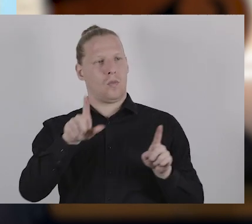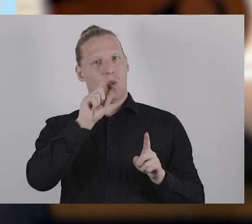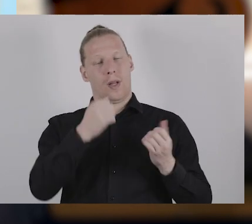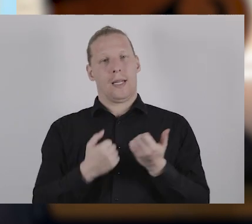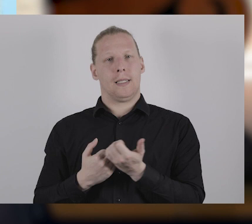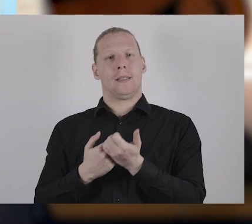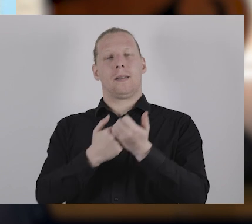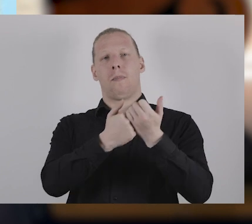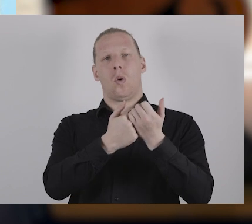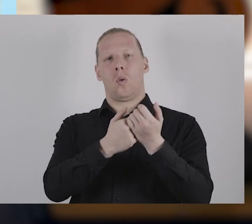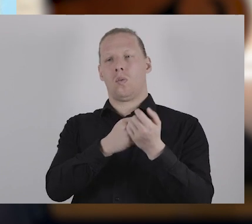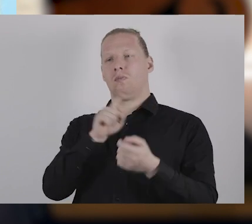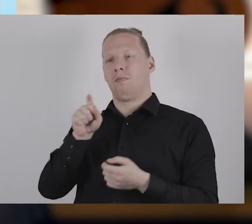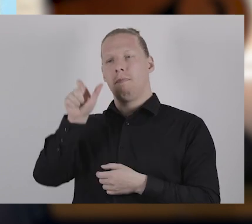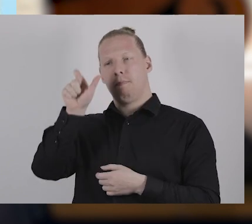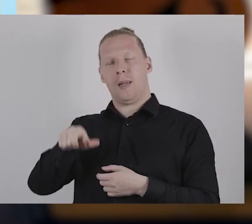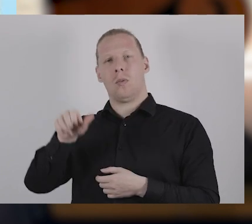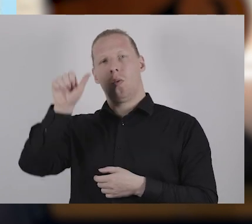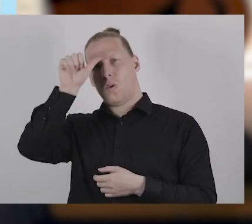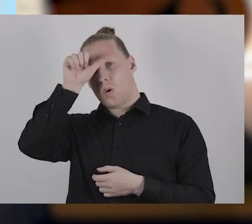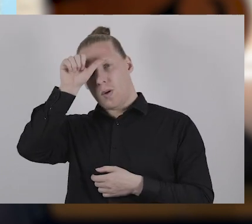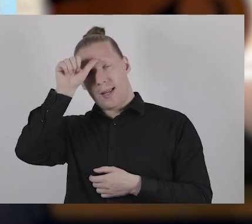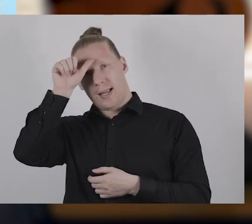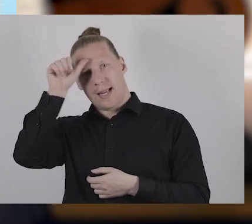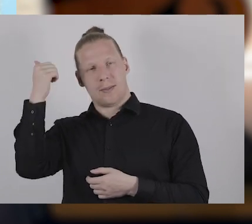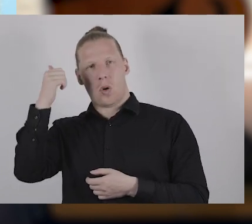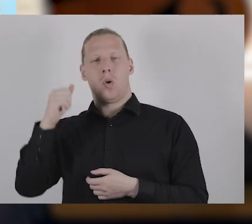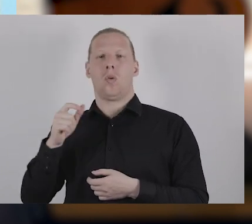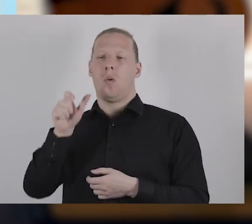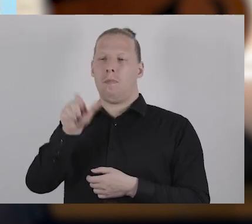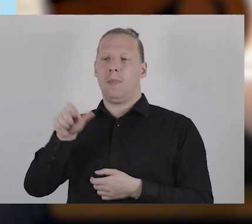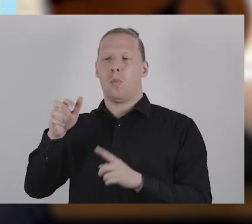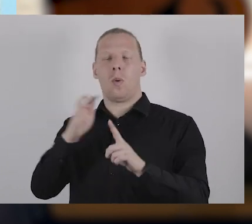have been able to support tohunga, mātanga, iwi, hapū,